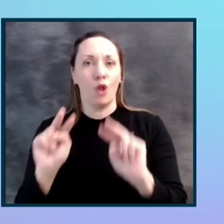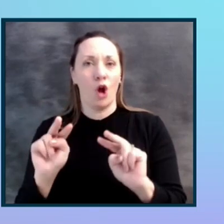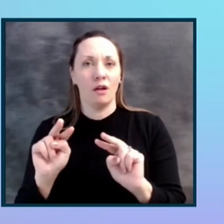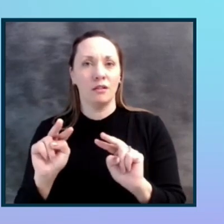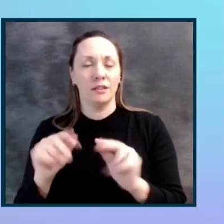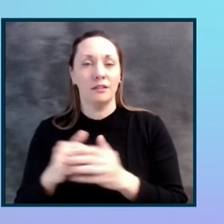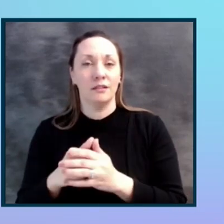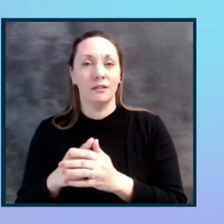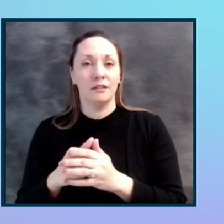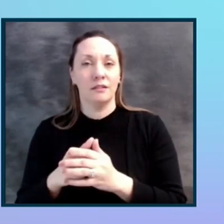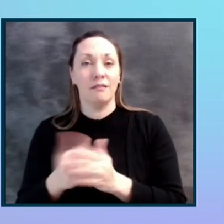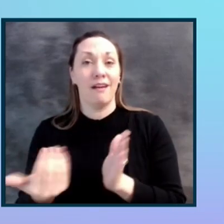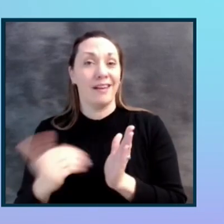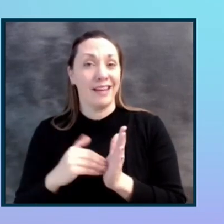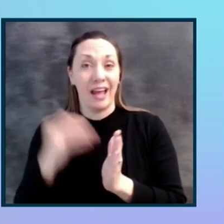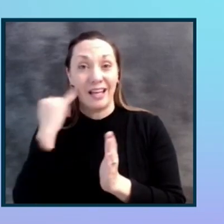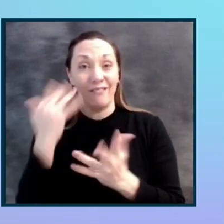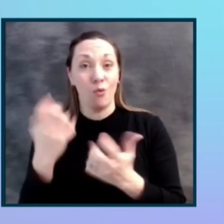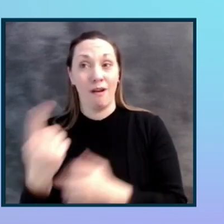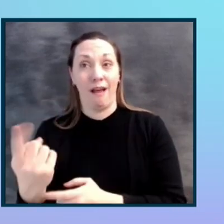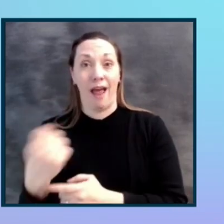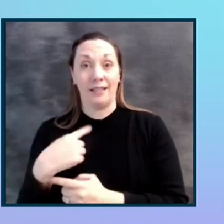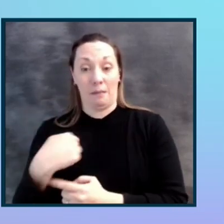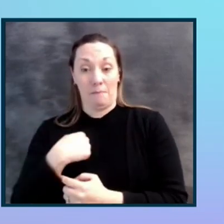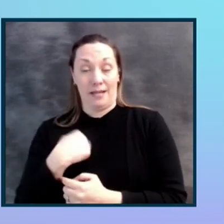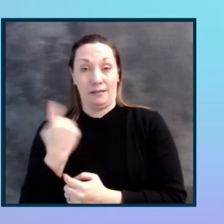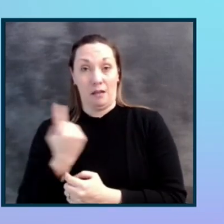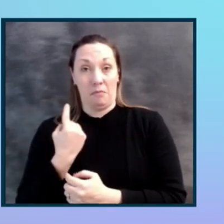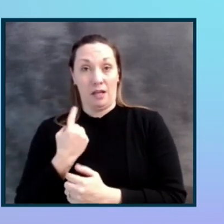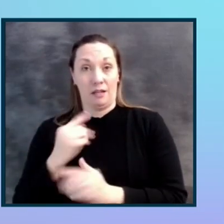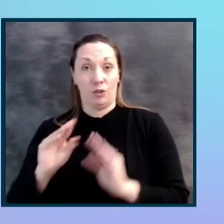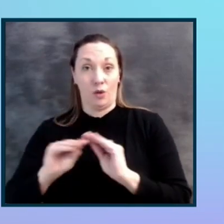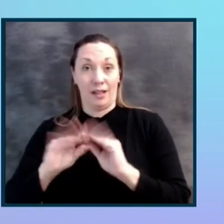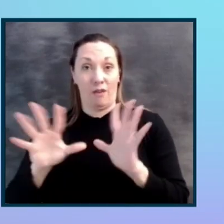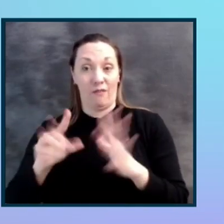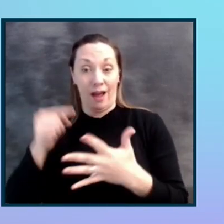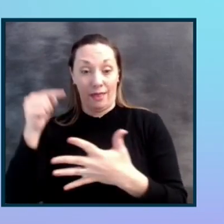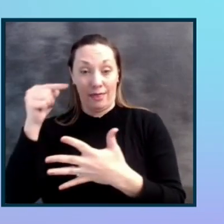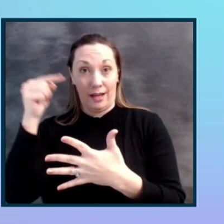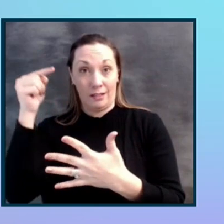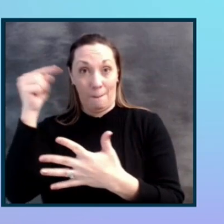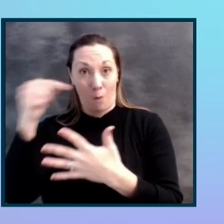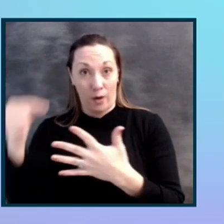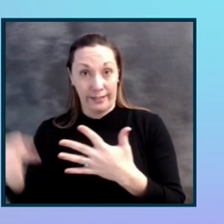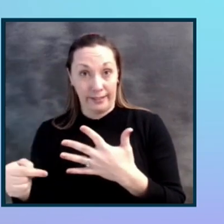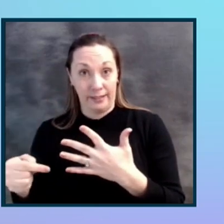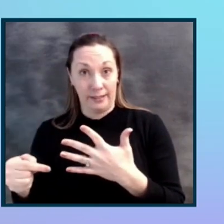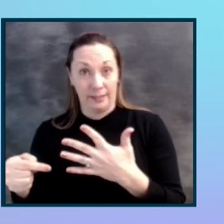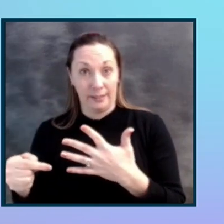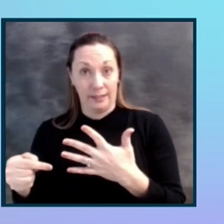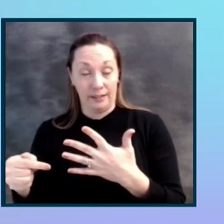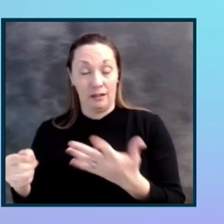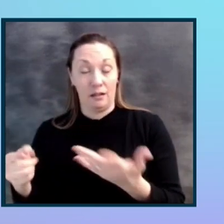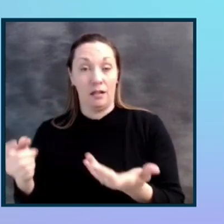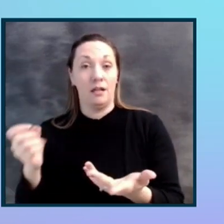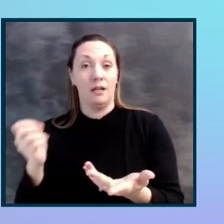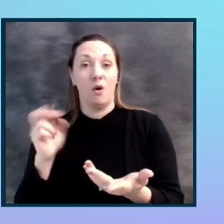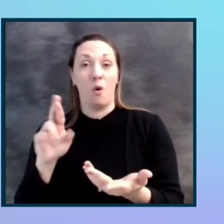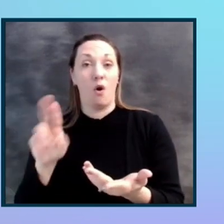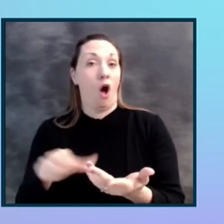if there's anything you wanna ask me either to clarify these points or sorry... If you wanna clarify these points or other ones as well,